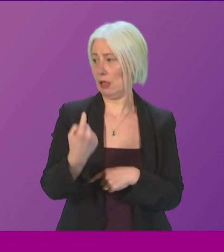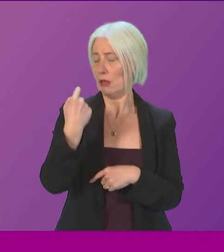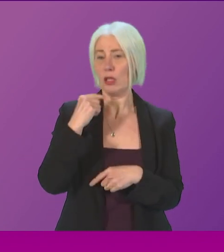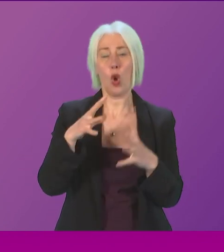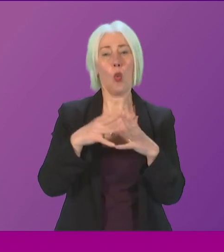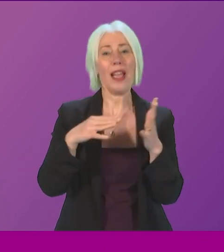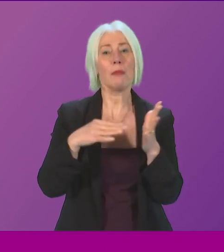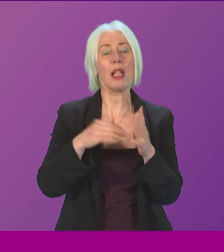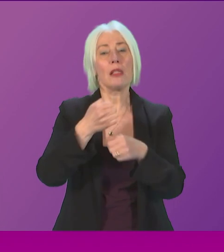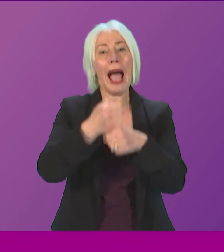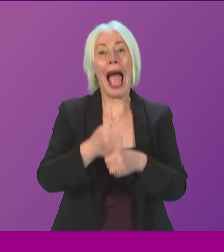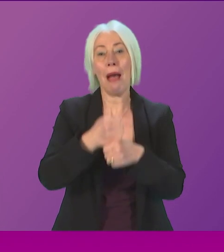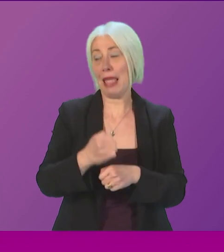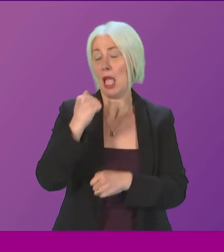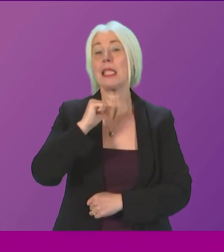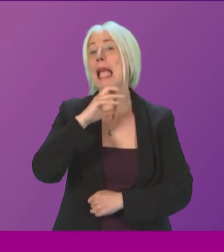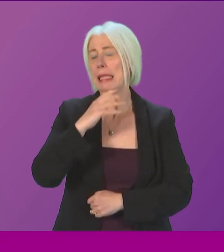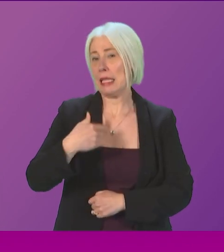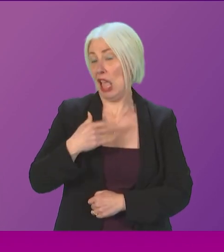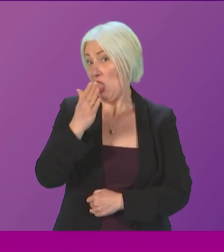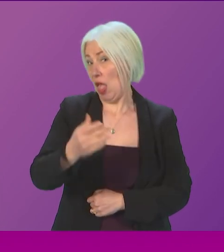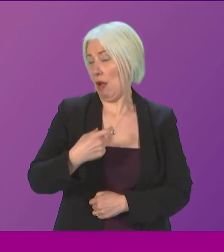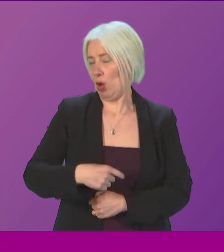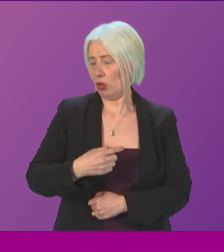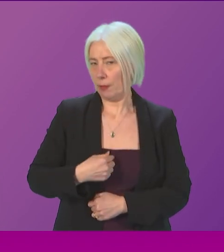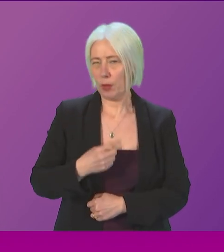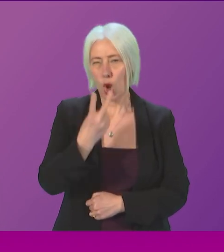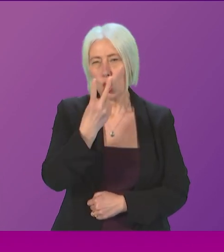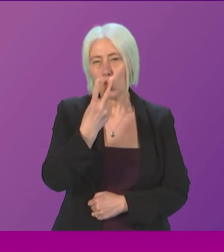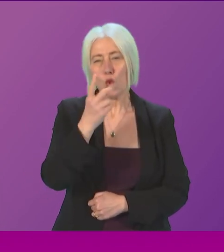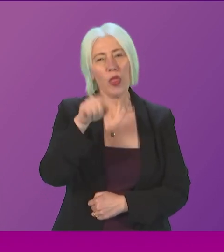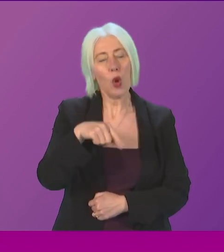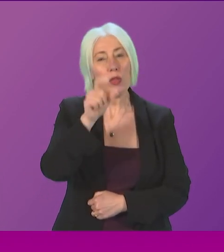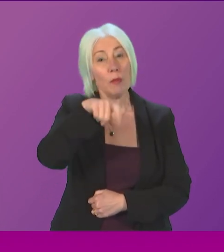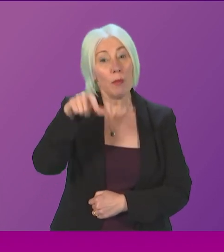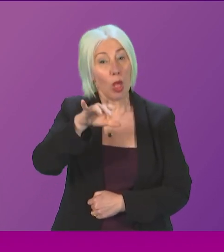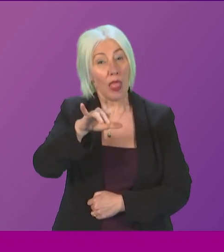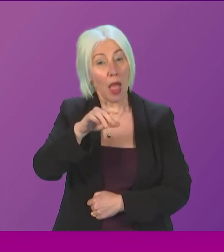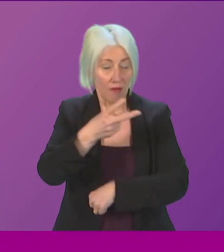person on Saturday. Just over 2,000 guests were in the abbey for the two-hour service.